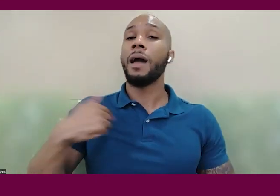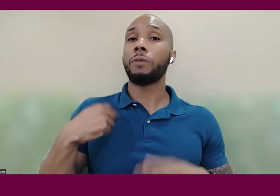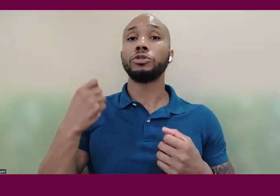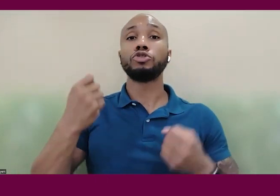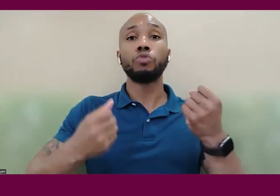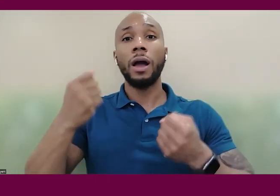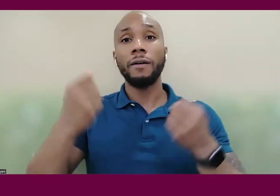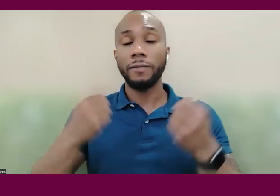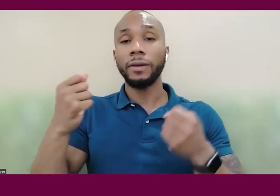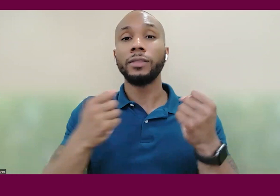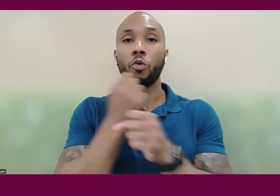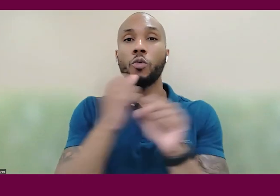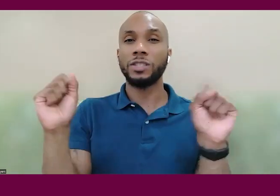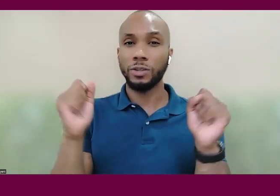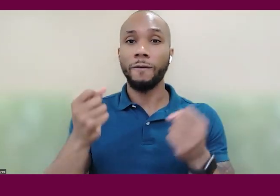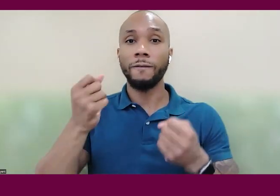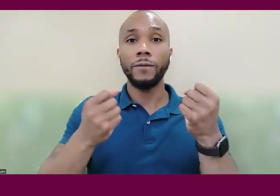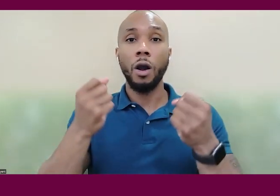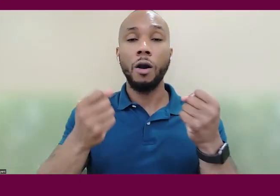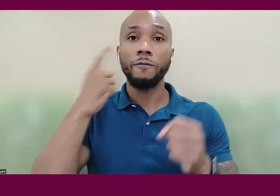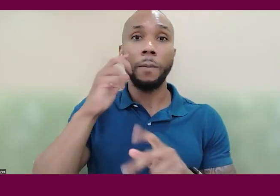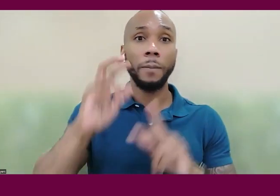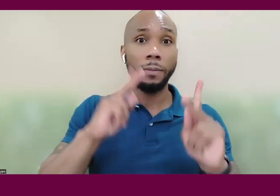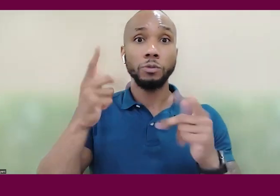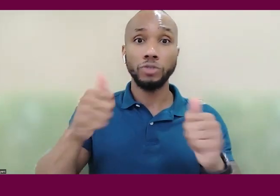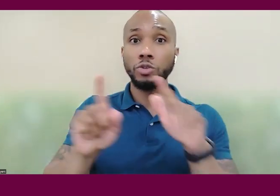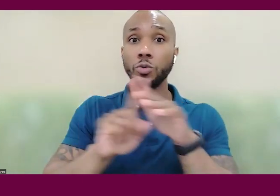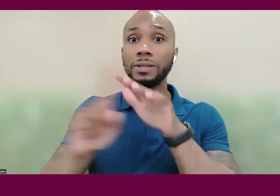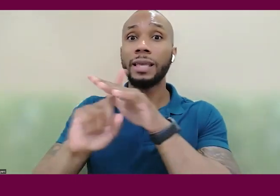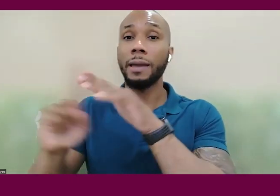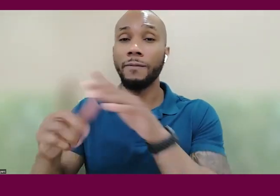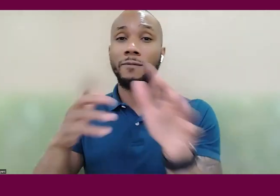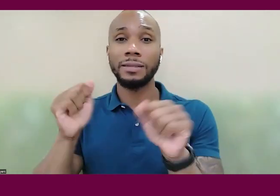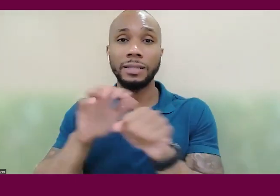I was driving the rescue vehicle for people who tried to get away fast enough to not get